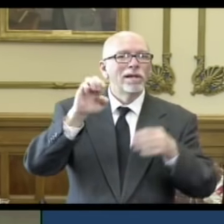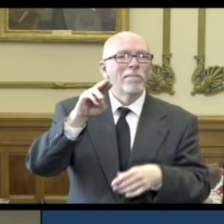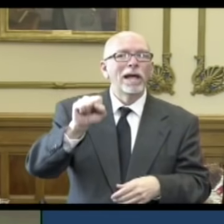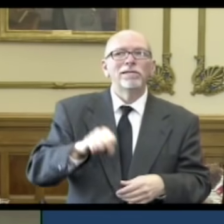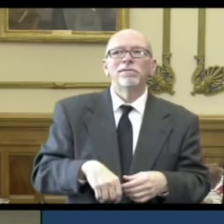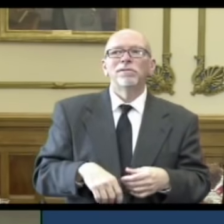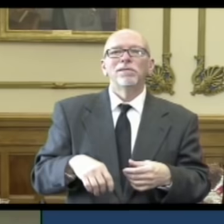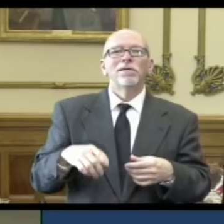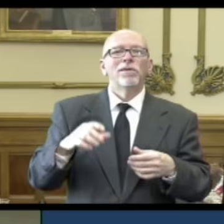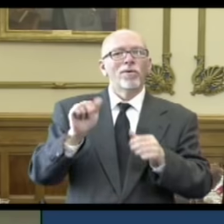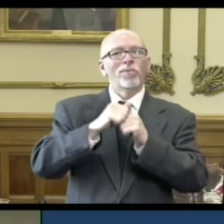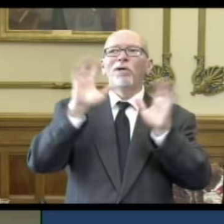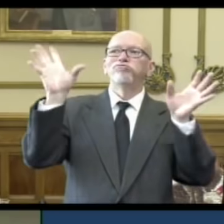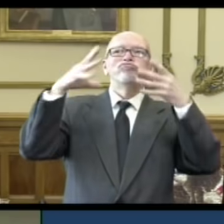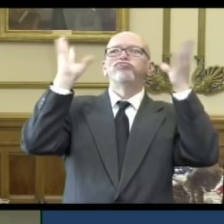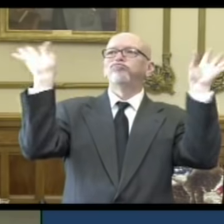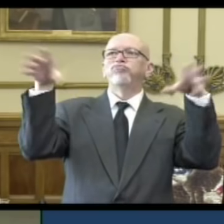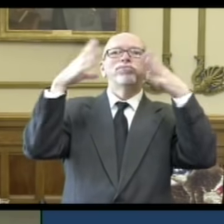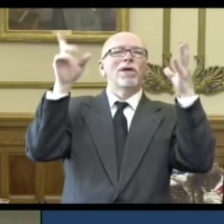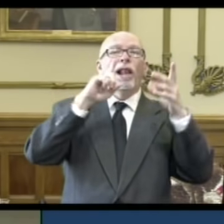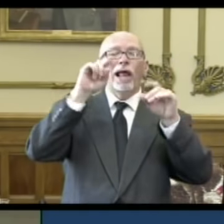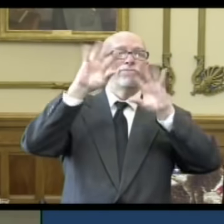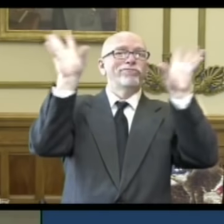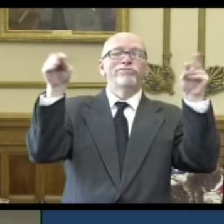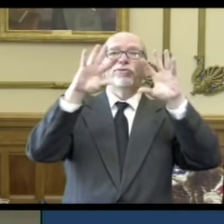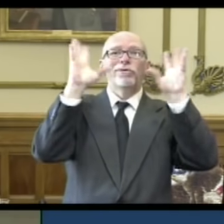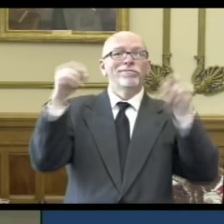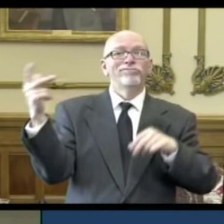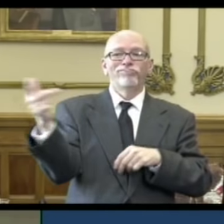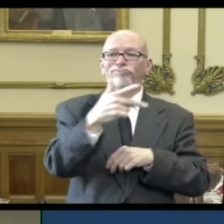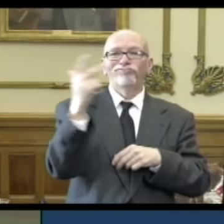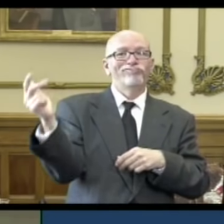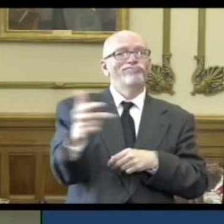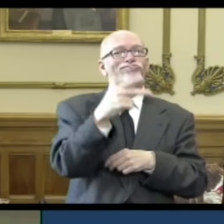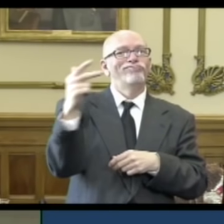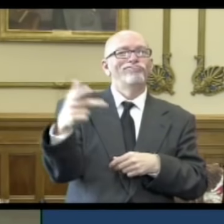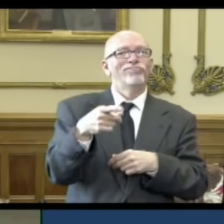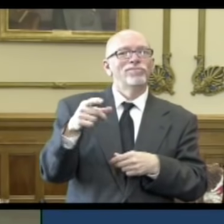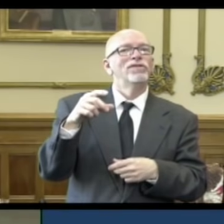DOZENS OF CARS. I'M PASTOR HOUSE TO CELEBRATE HER BIRTHDAY INCLUDING POLICE AND